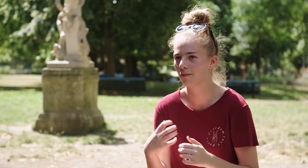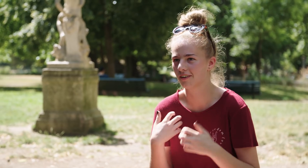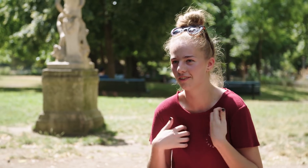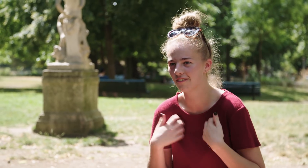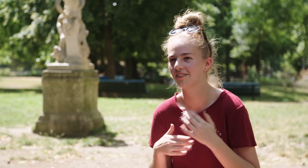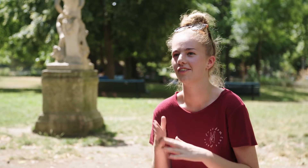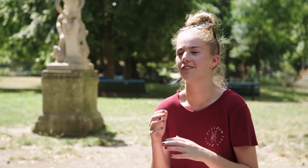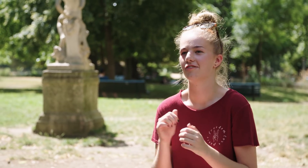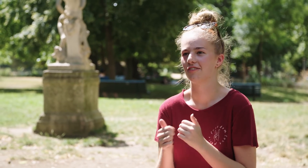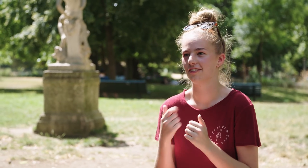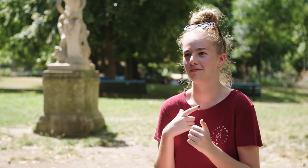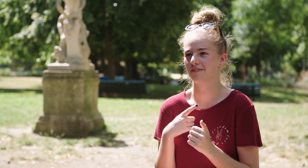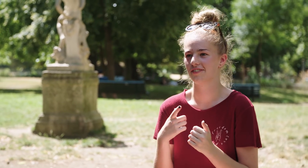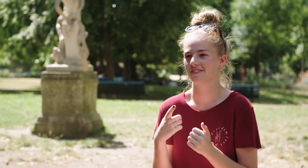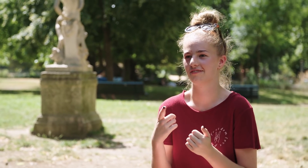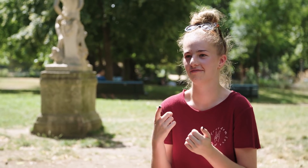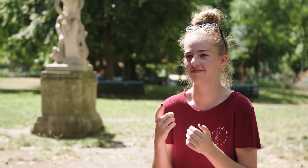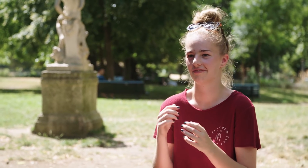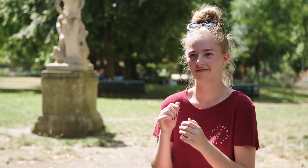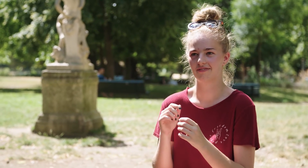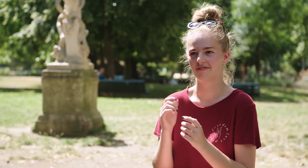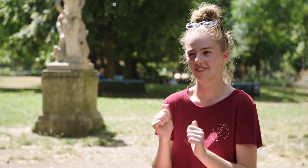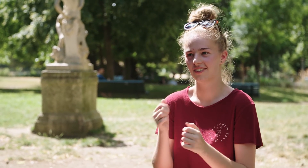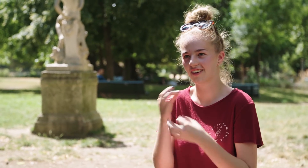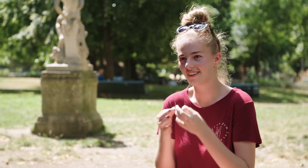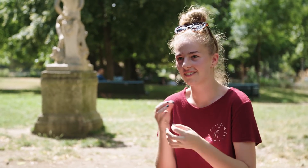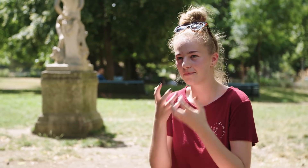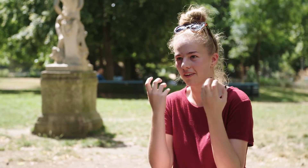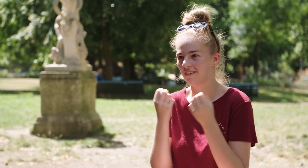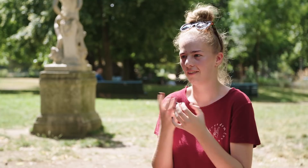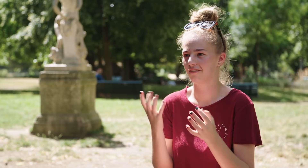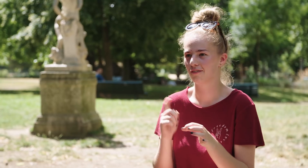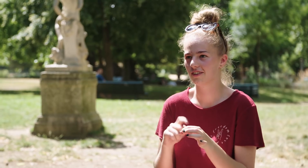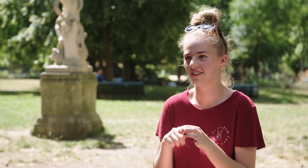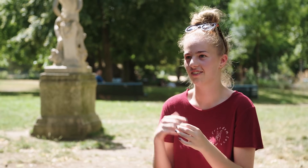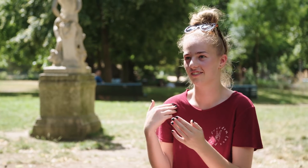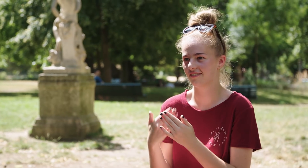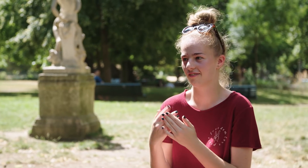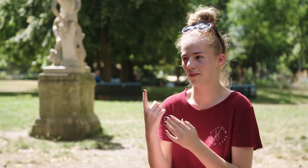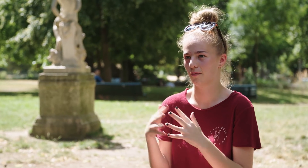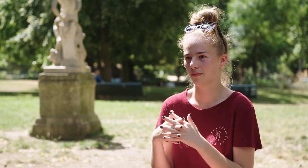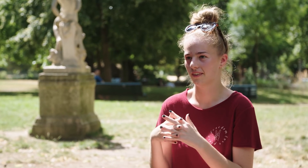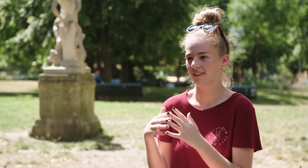Thinking about the future after I finish school, I'm more interested in going to Frontrunners now,